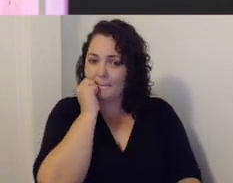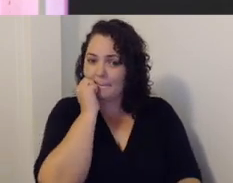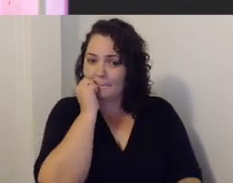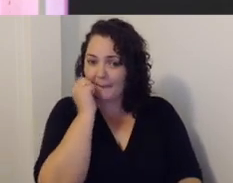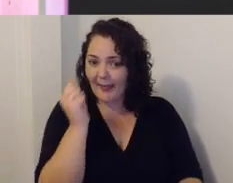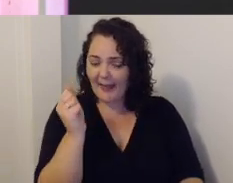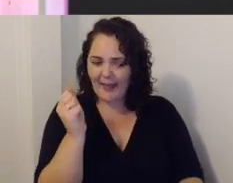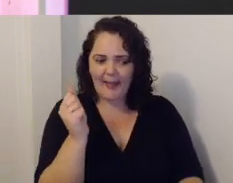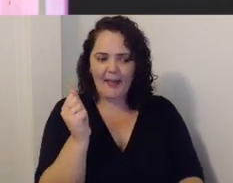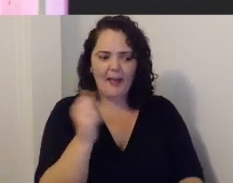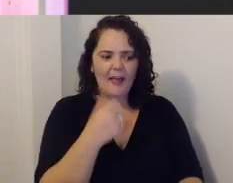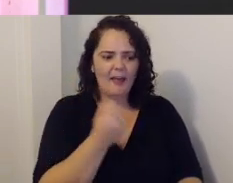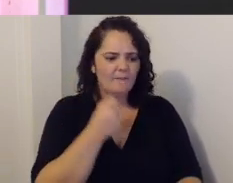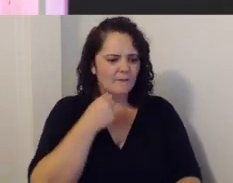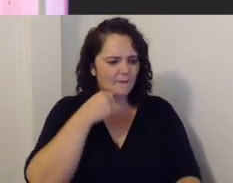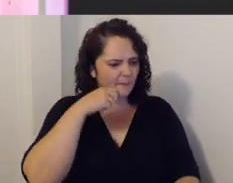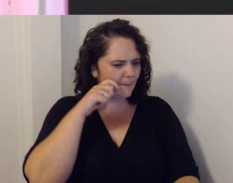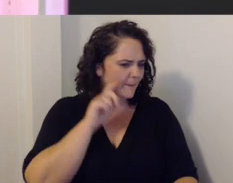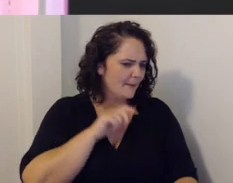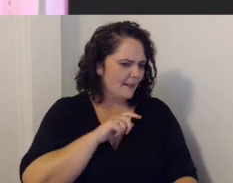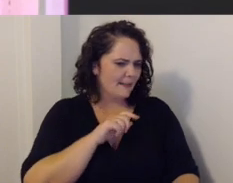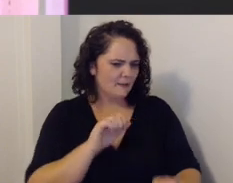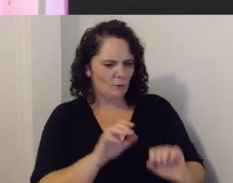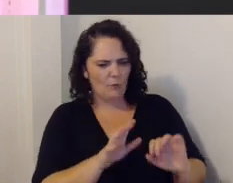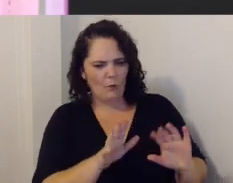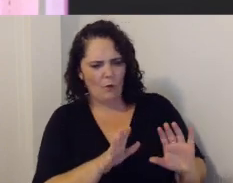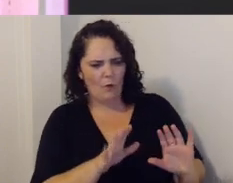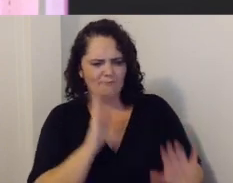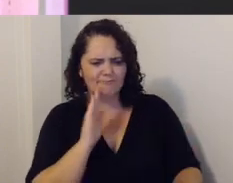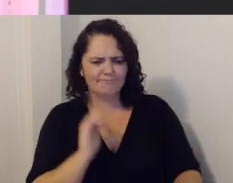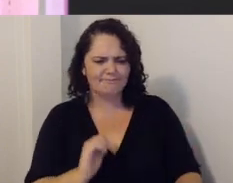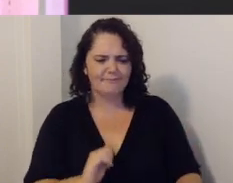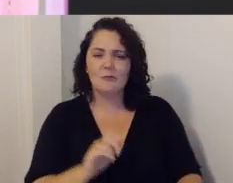pink glow on one side but look at the black background and use that black background